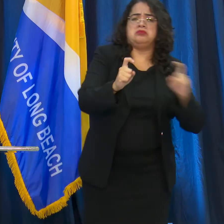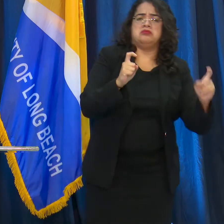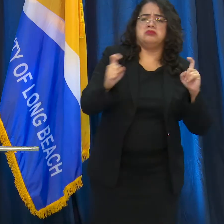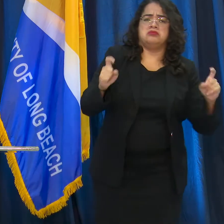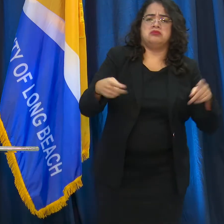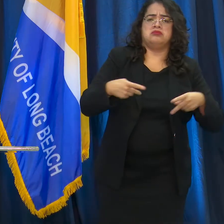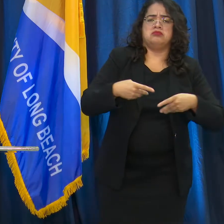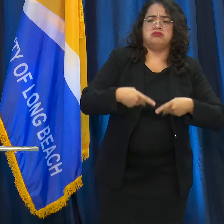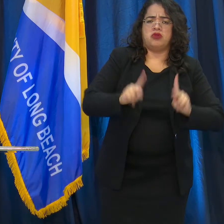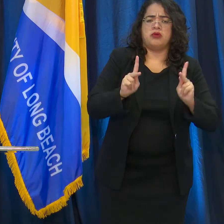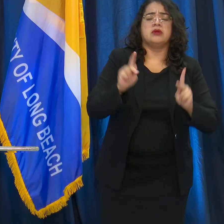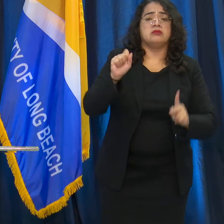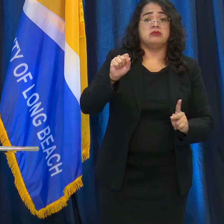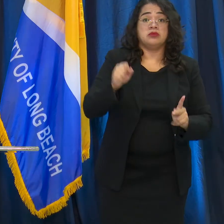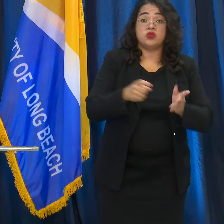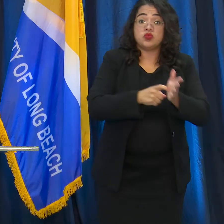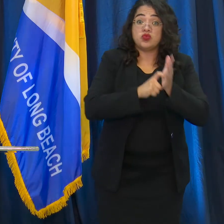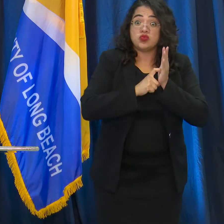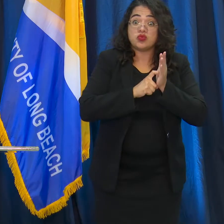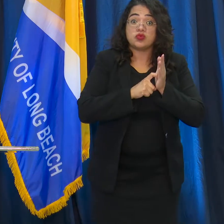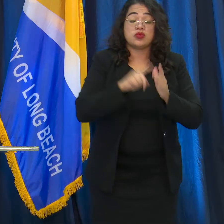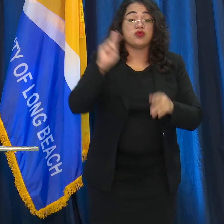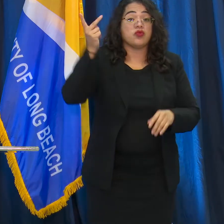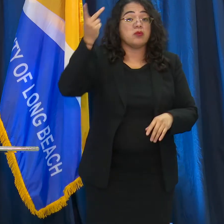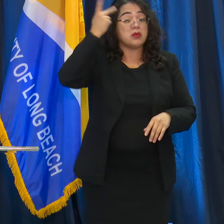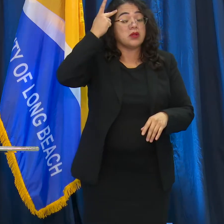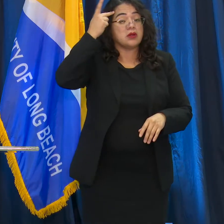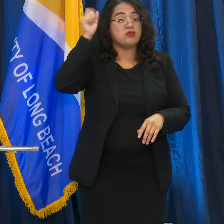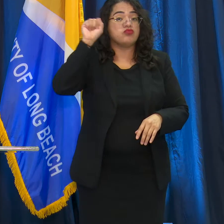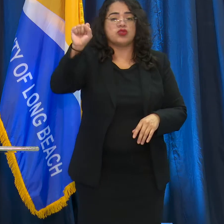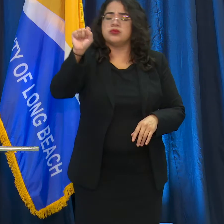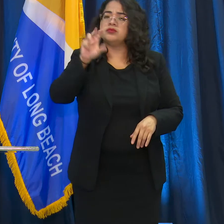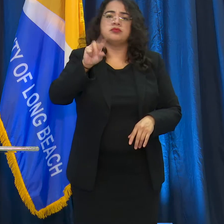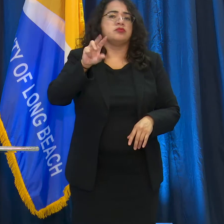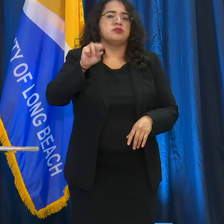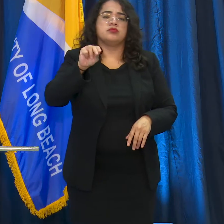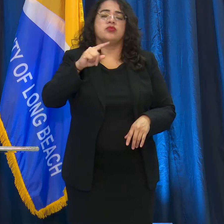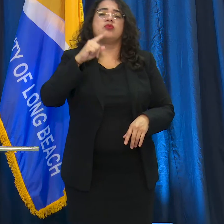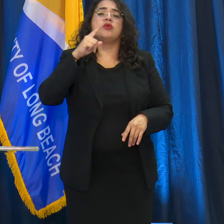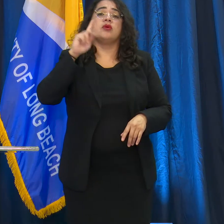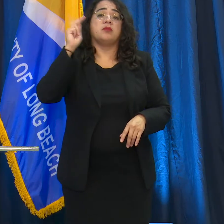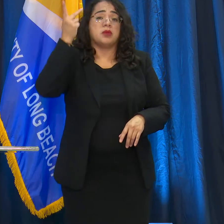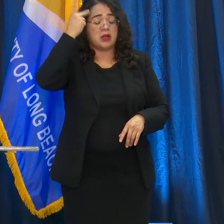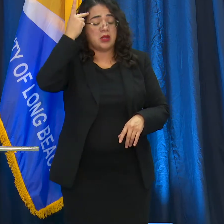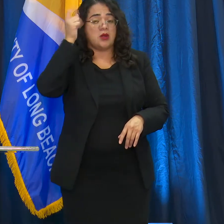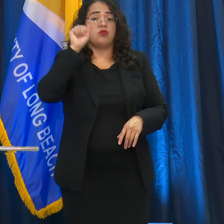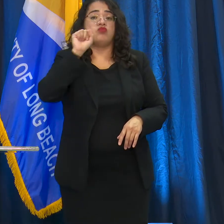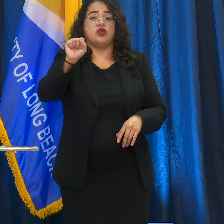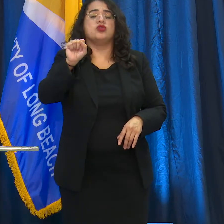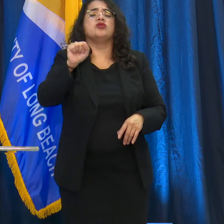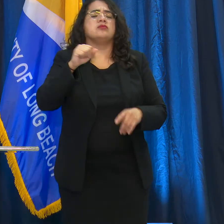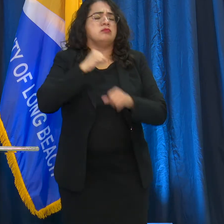they are not required for political protests. Political protests are always protected. Indoor protests however are prohibited